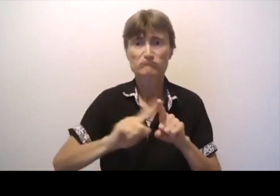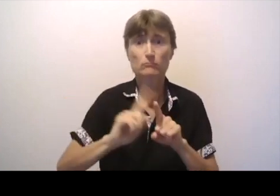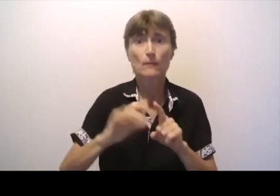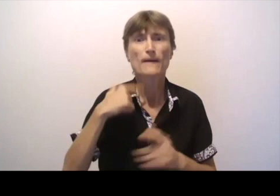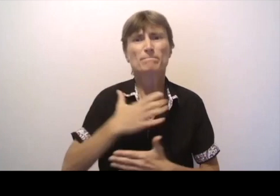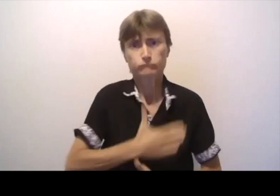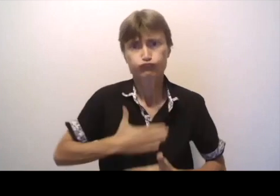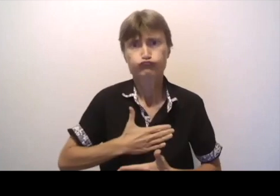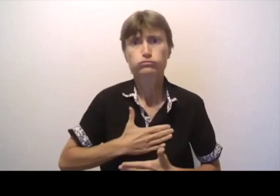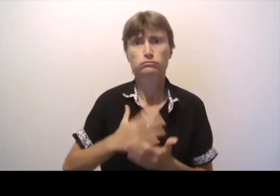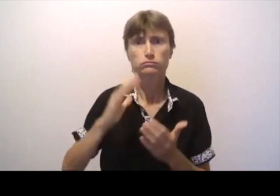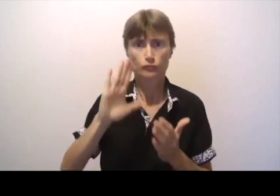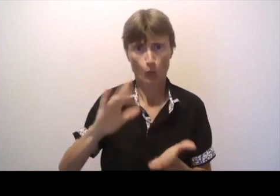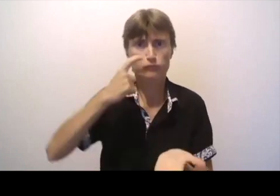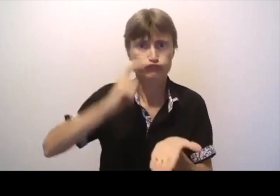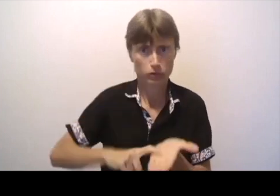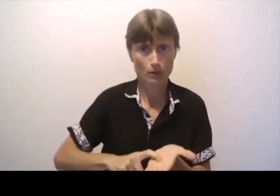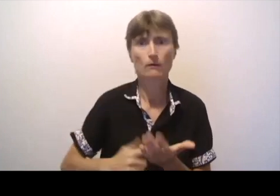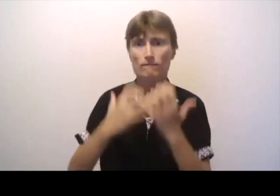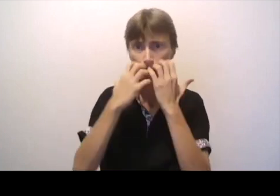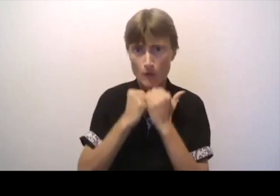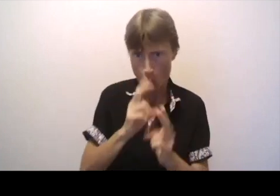which you find yourself today